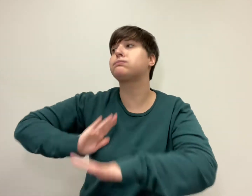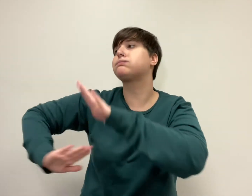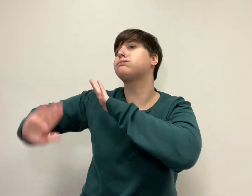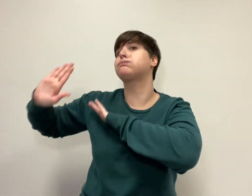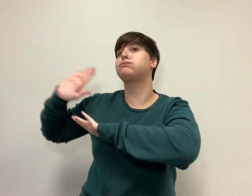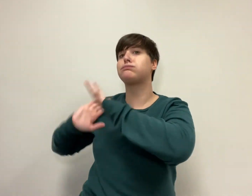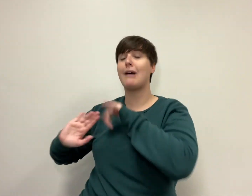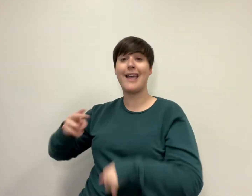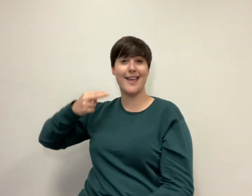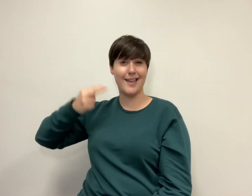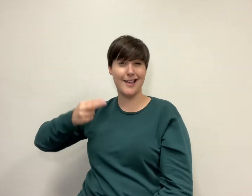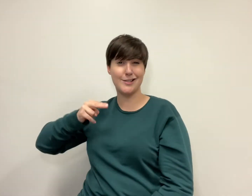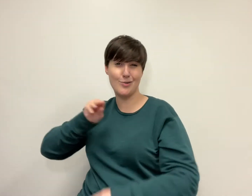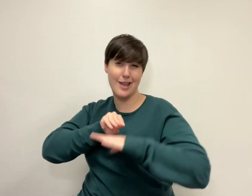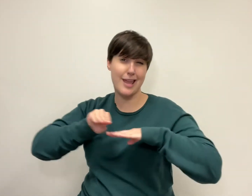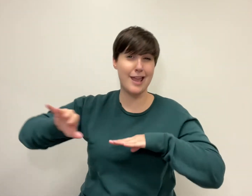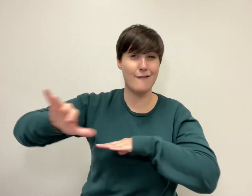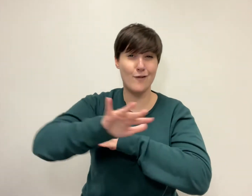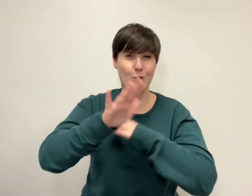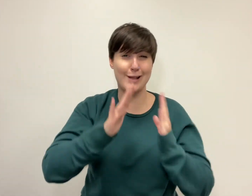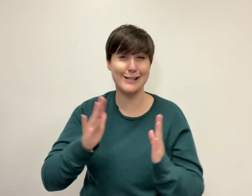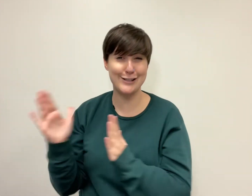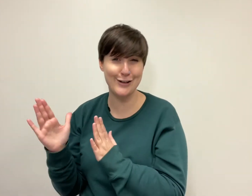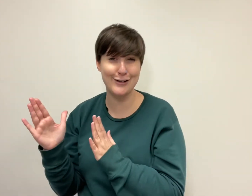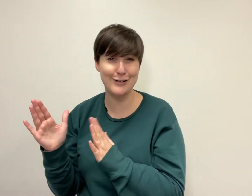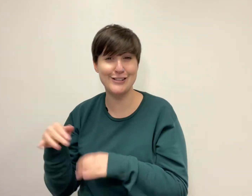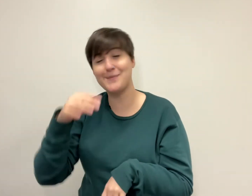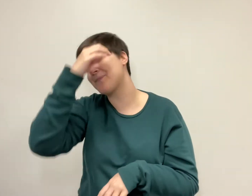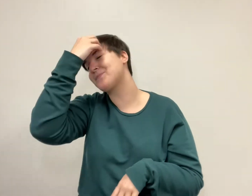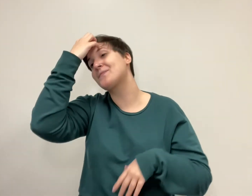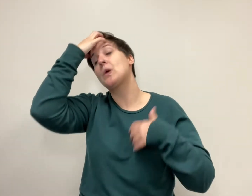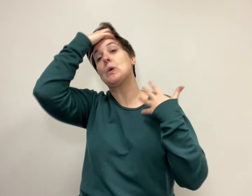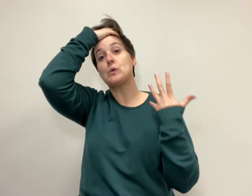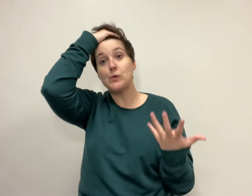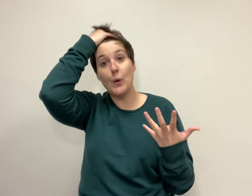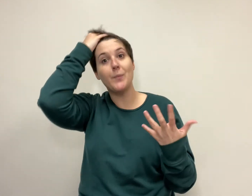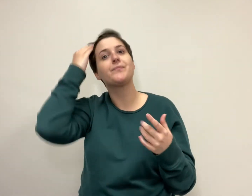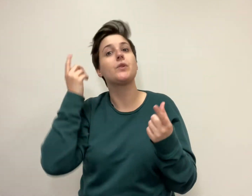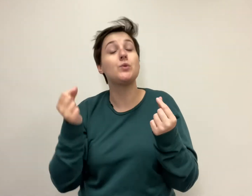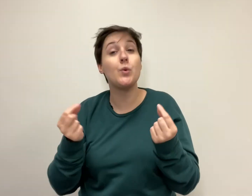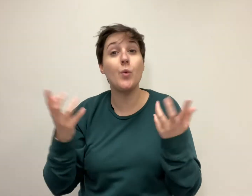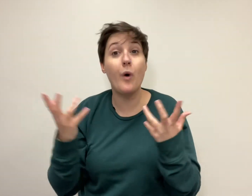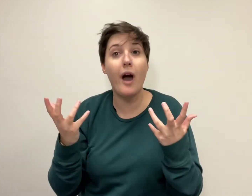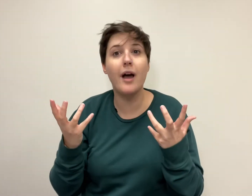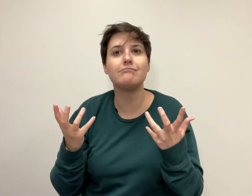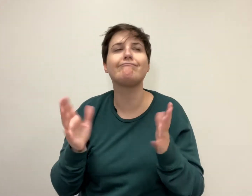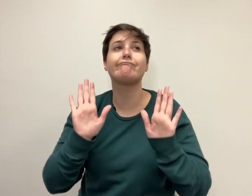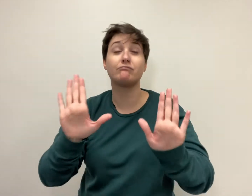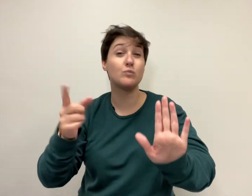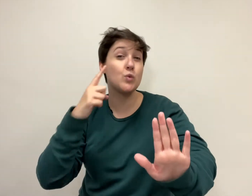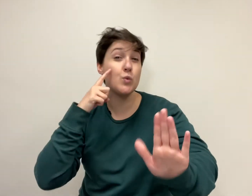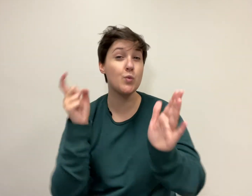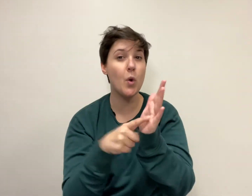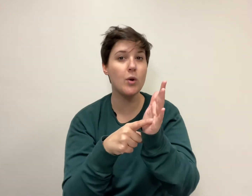But today we're looking at historical influencers. So what are you gonna do?